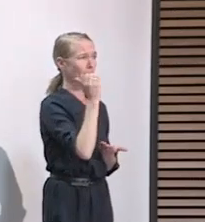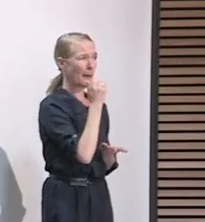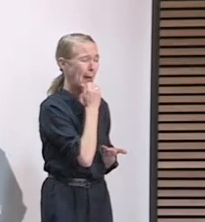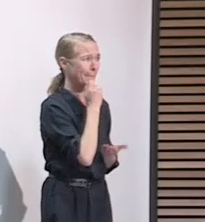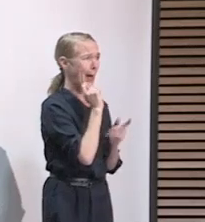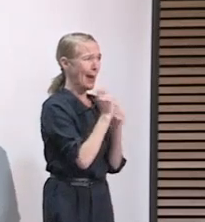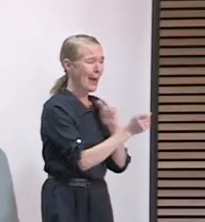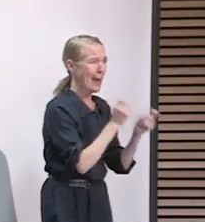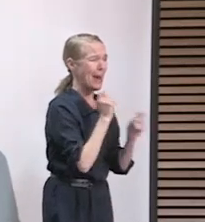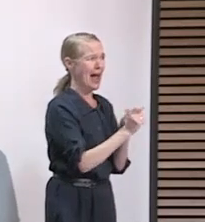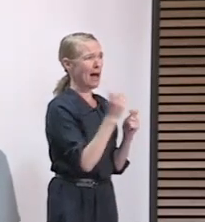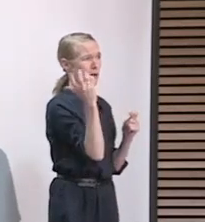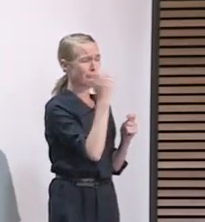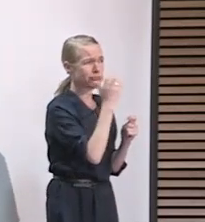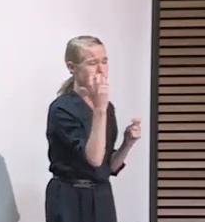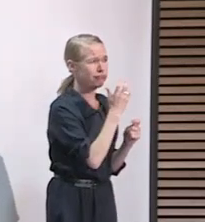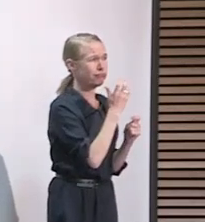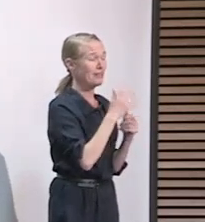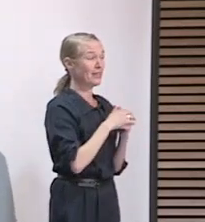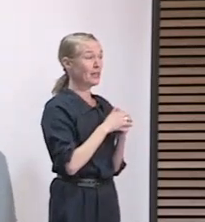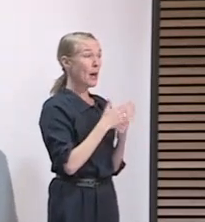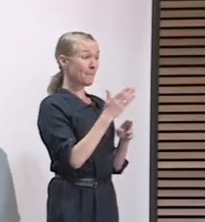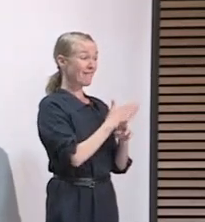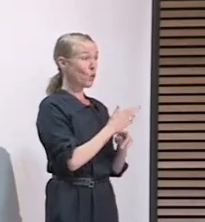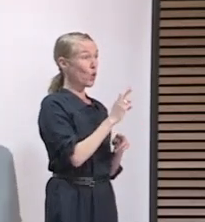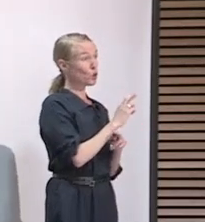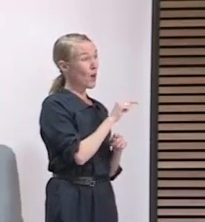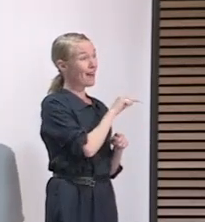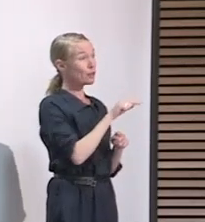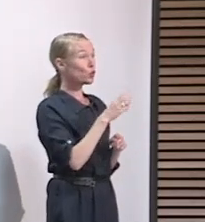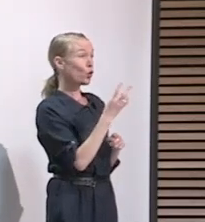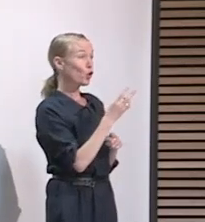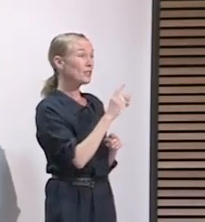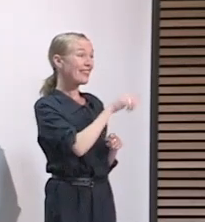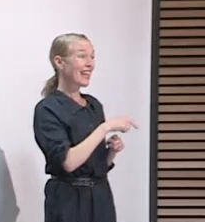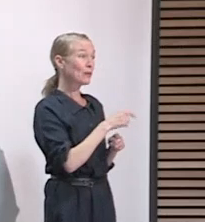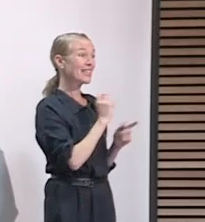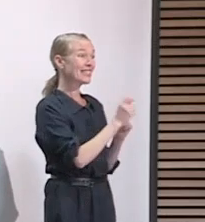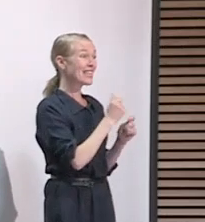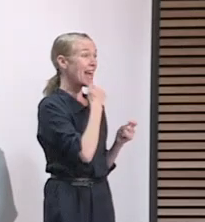to 548,260. That is, of